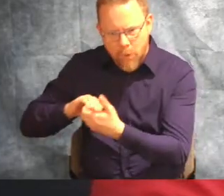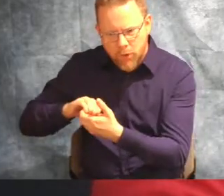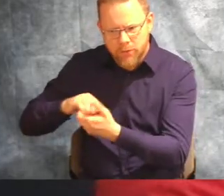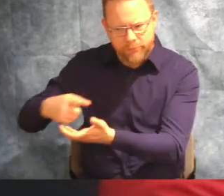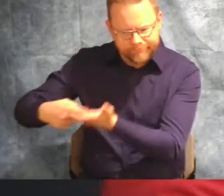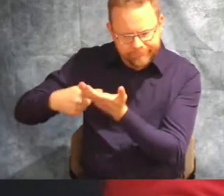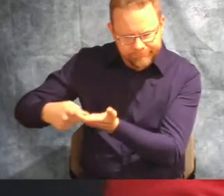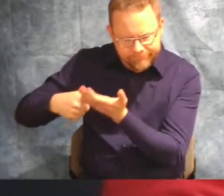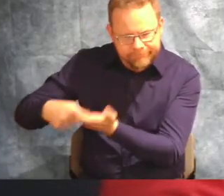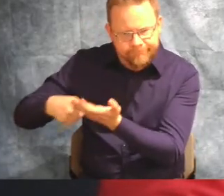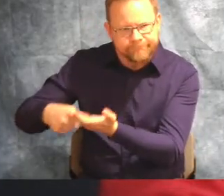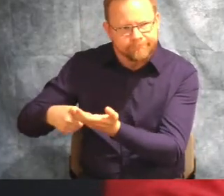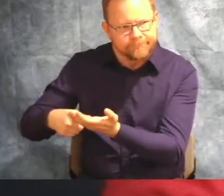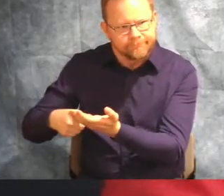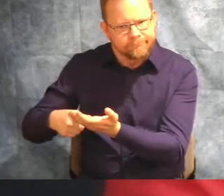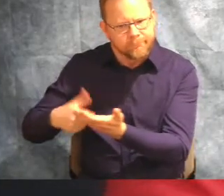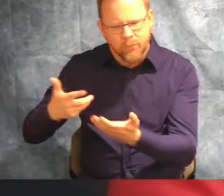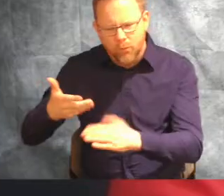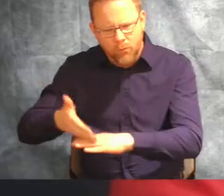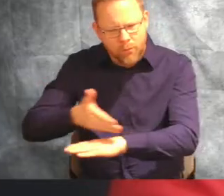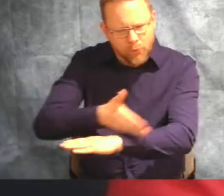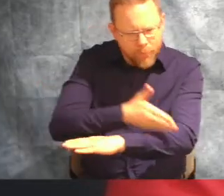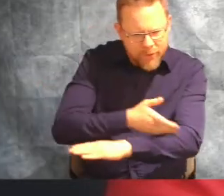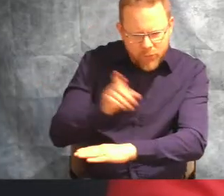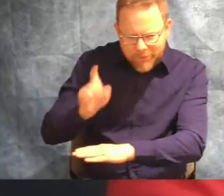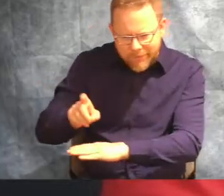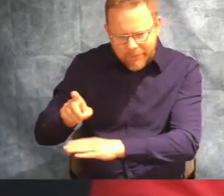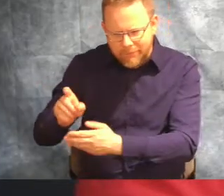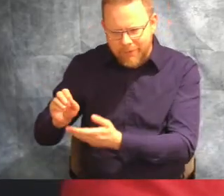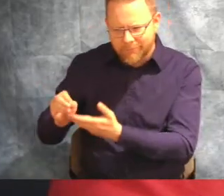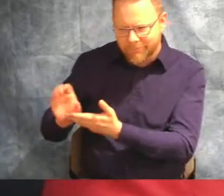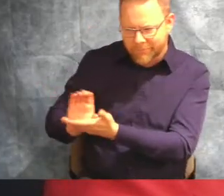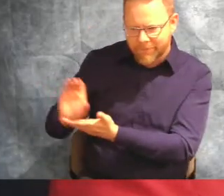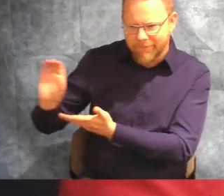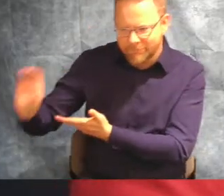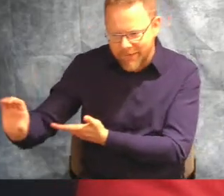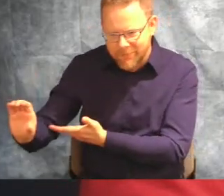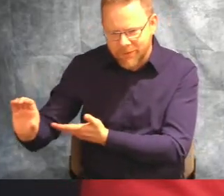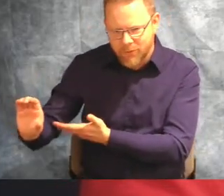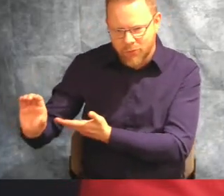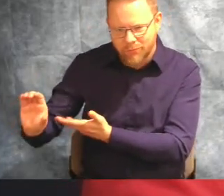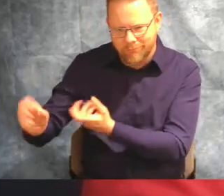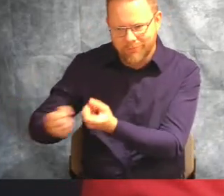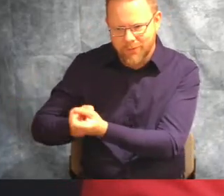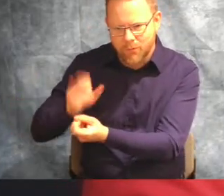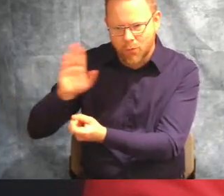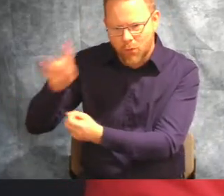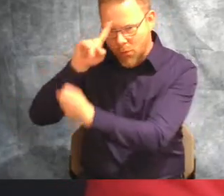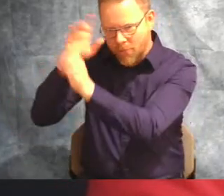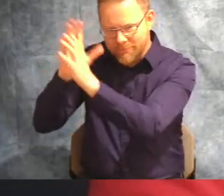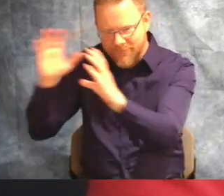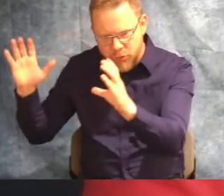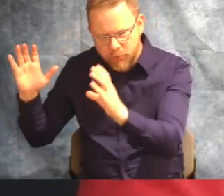what improvements, capital improvements to what their vision is to include it in there and then